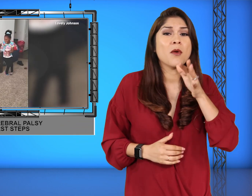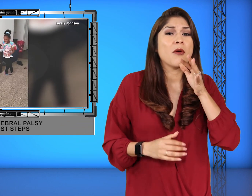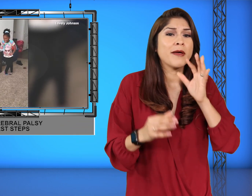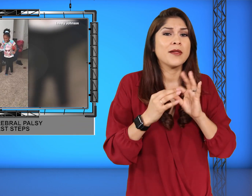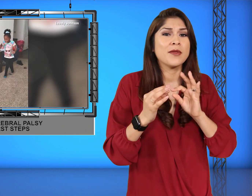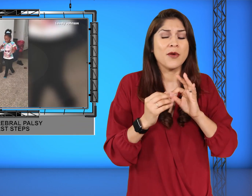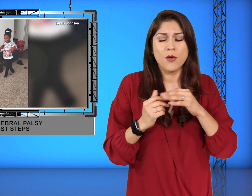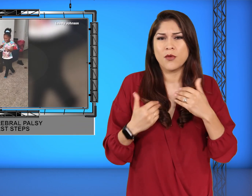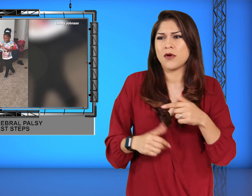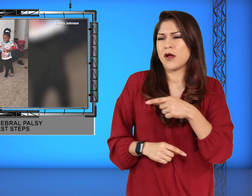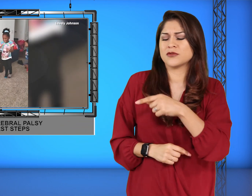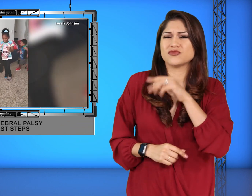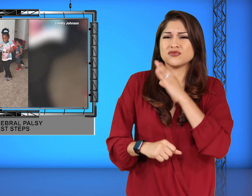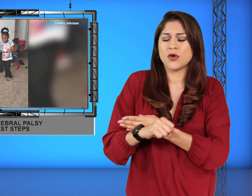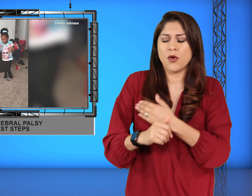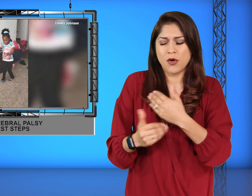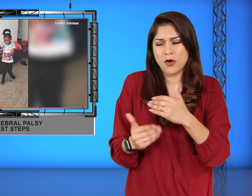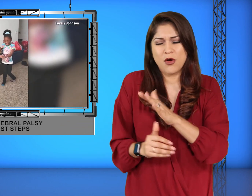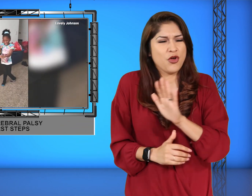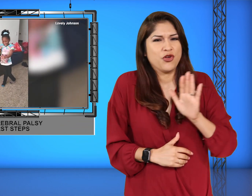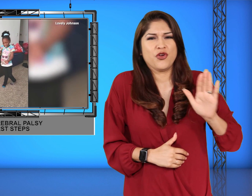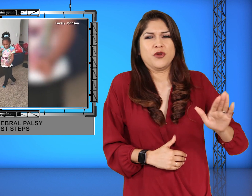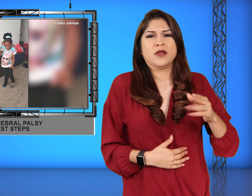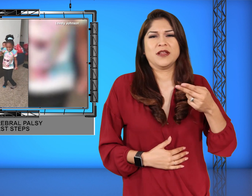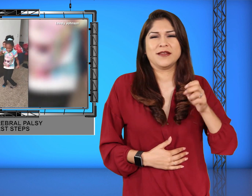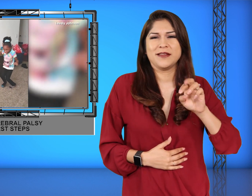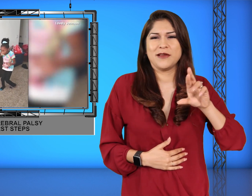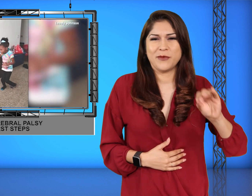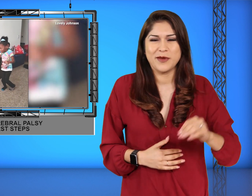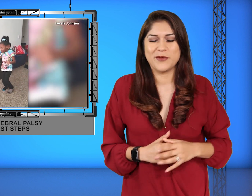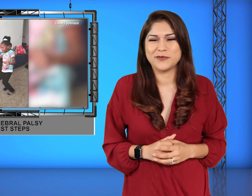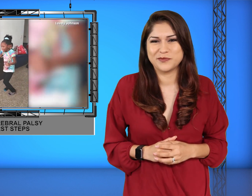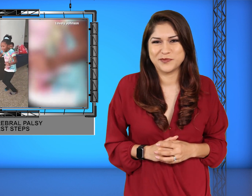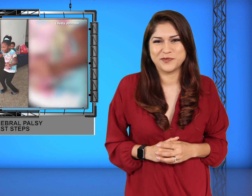Johnson says her daughter is her hero.